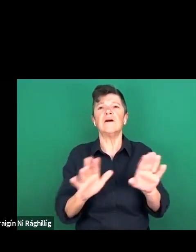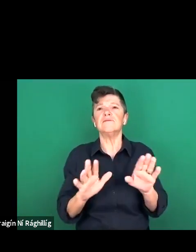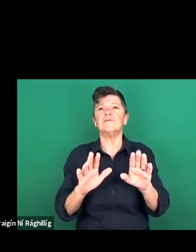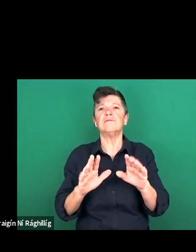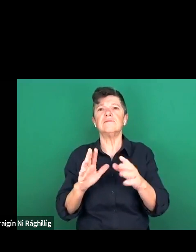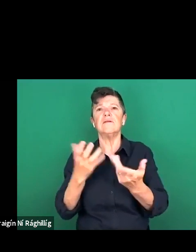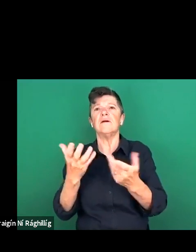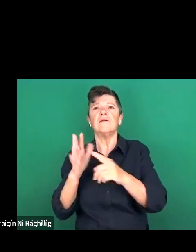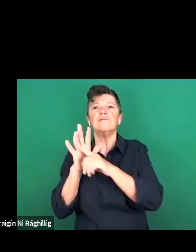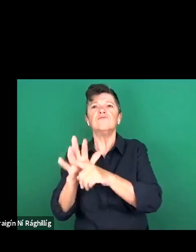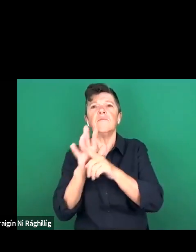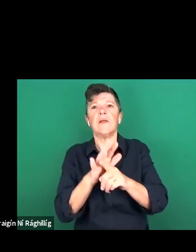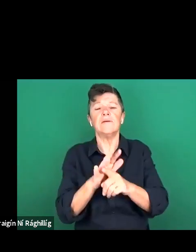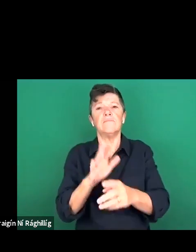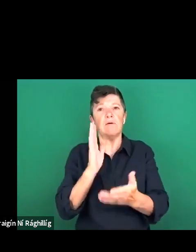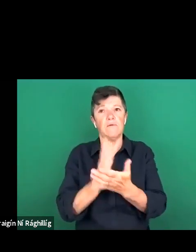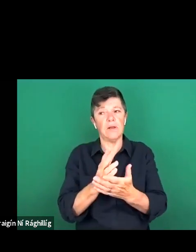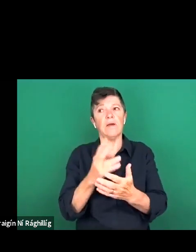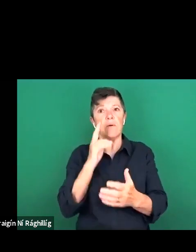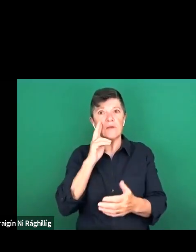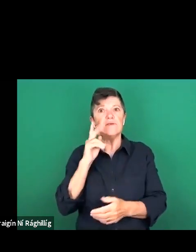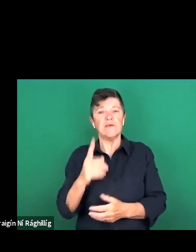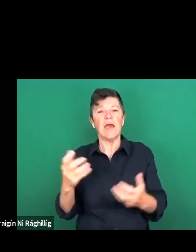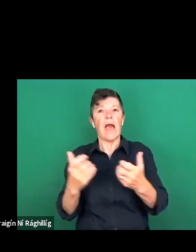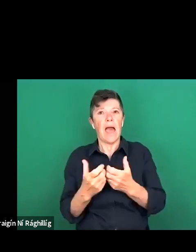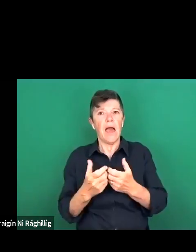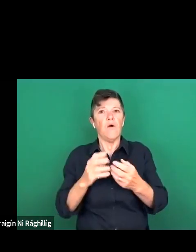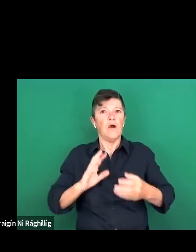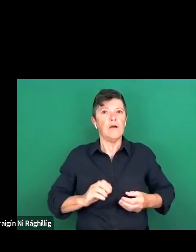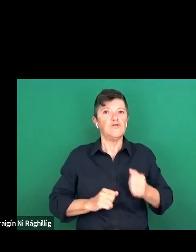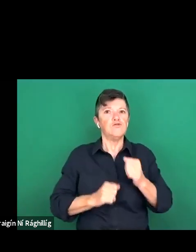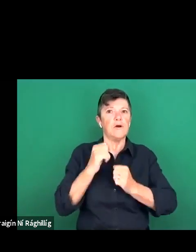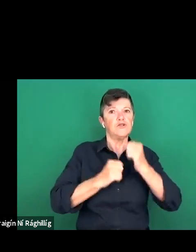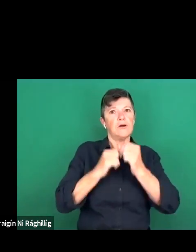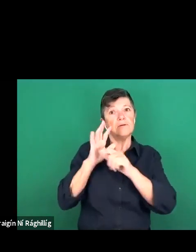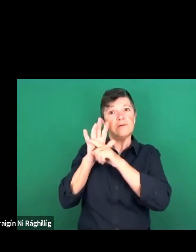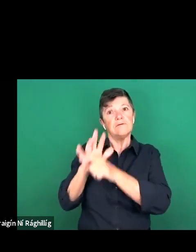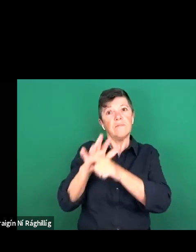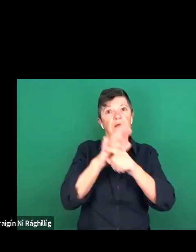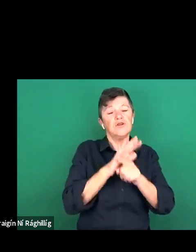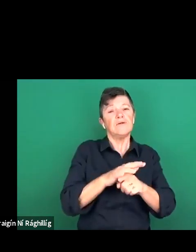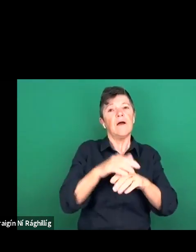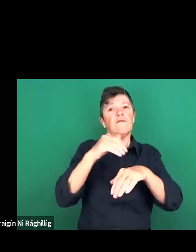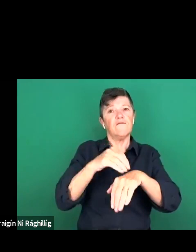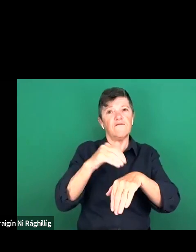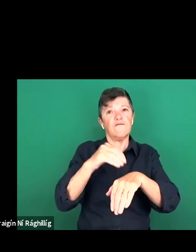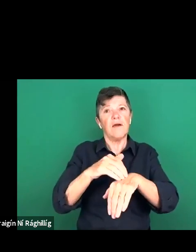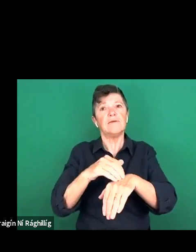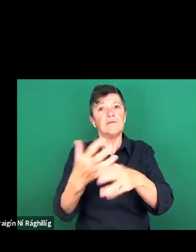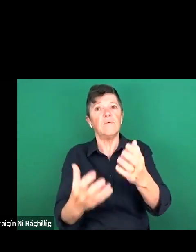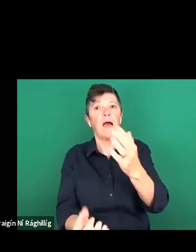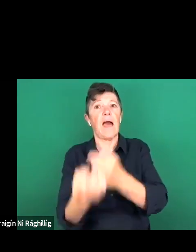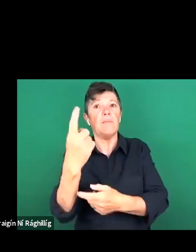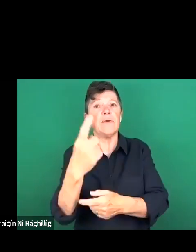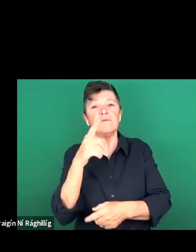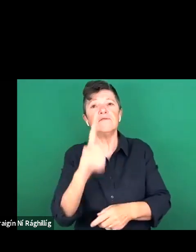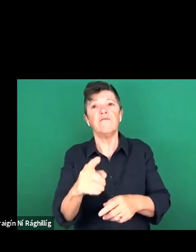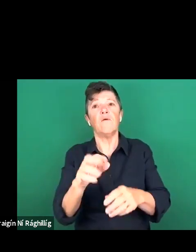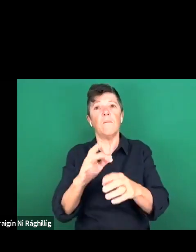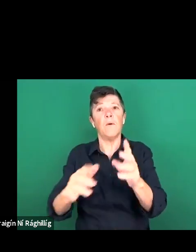. . In amongst all of the claims of how the virus doesn't discriminate we're coming to